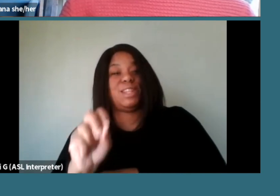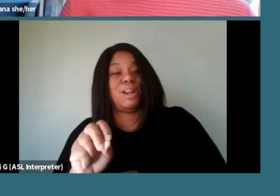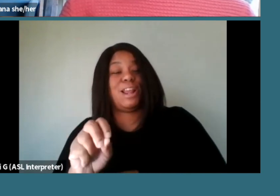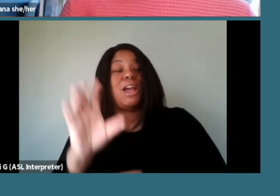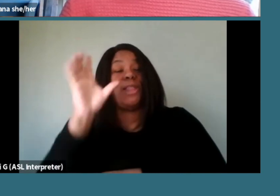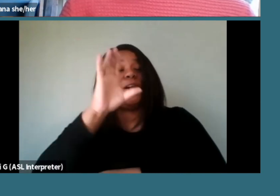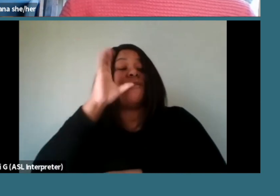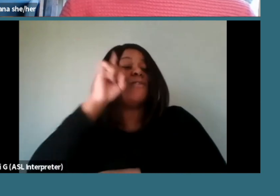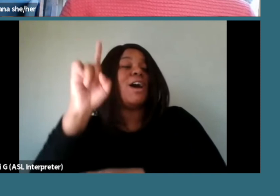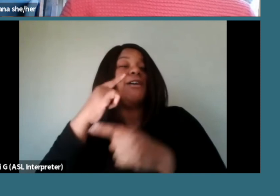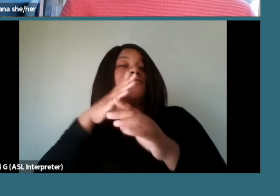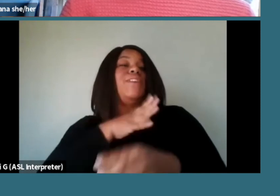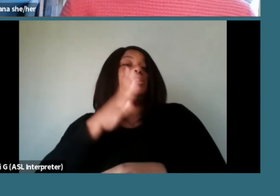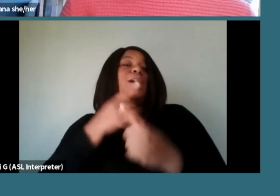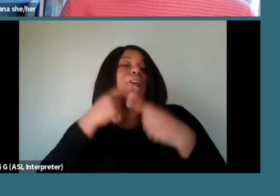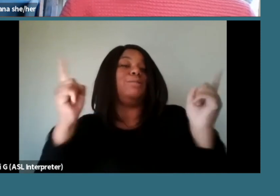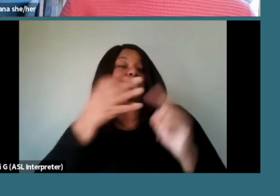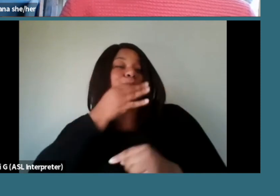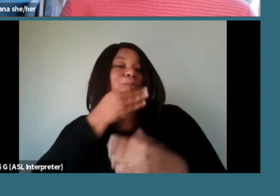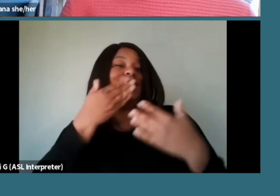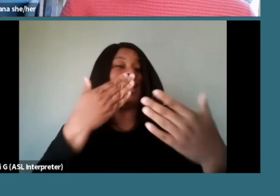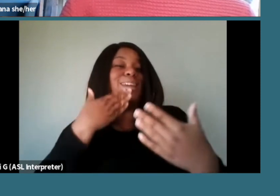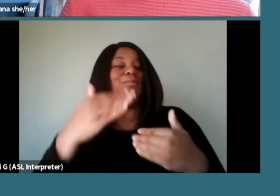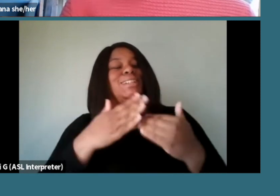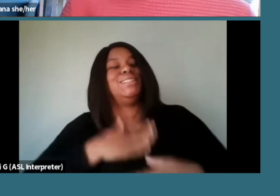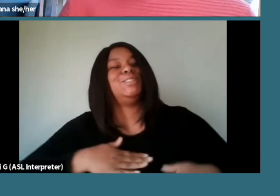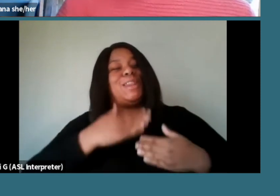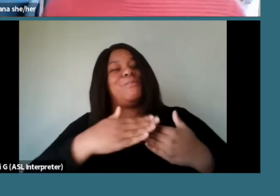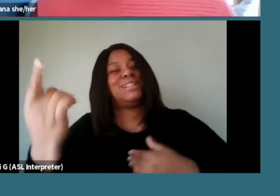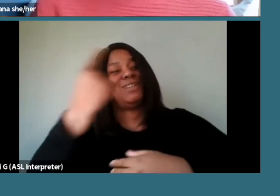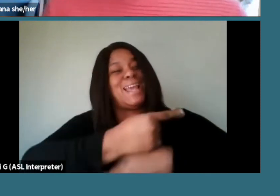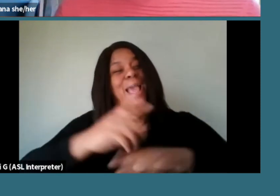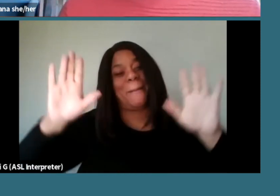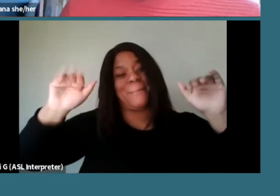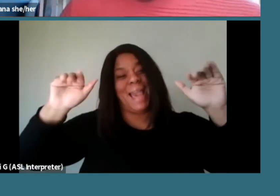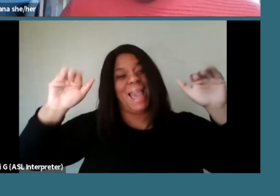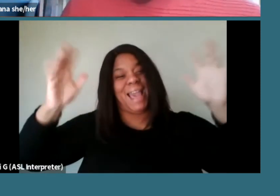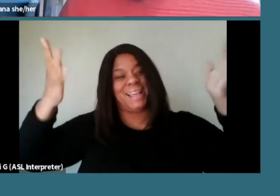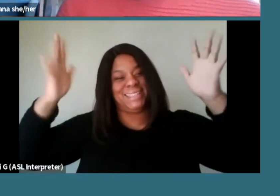Thank you all and enjoy the rest of your day. Bye everybody. Bye.